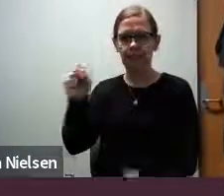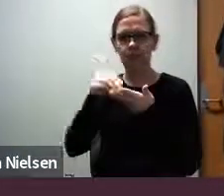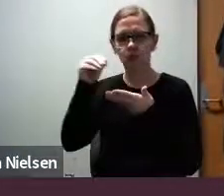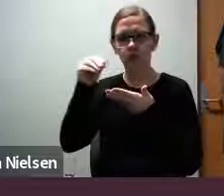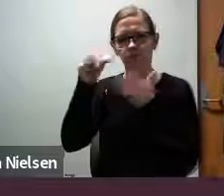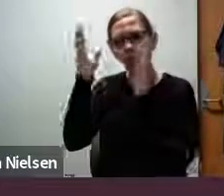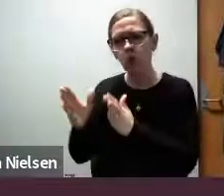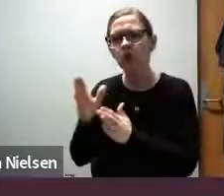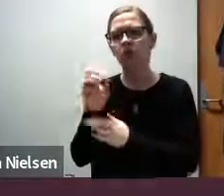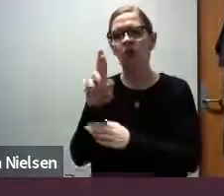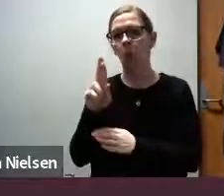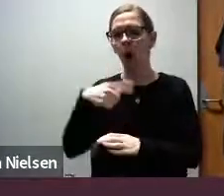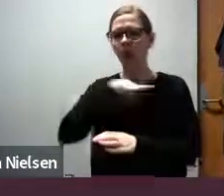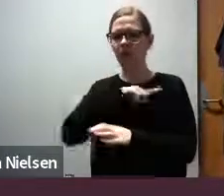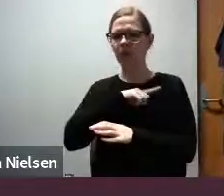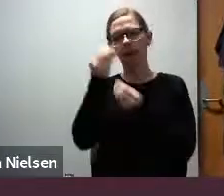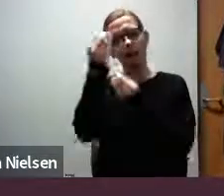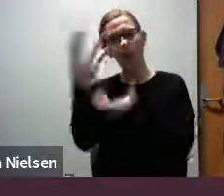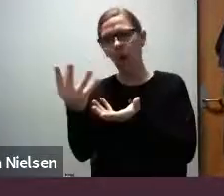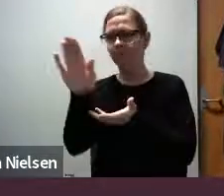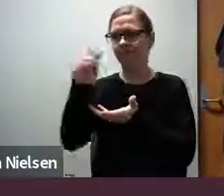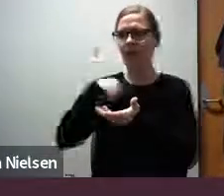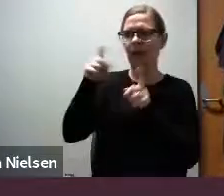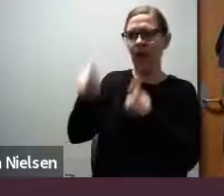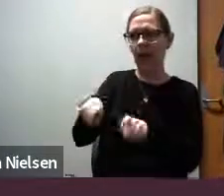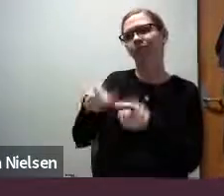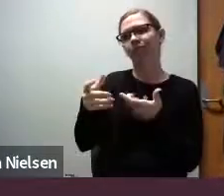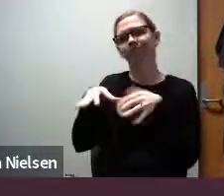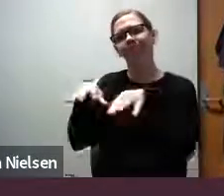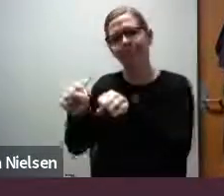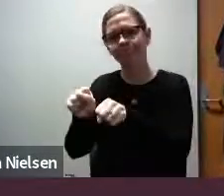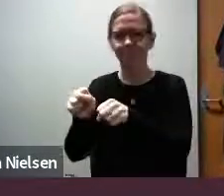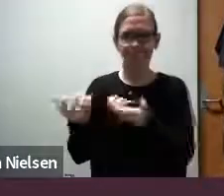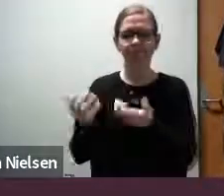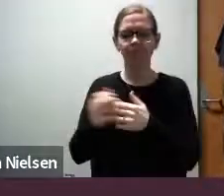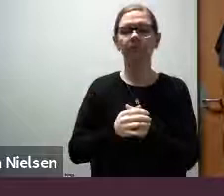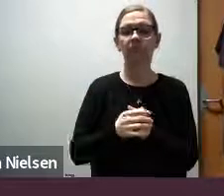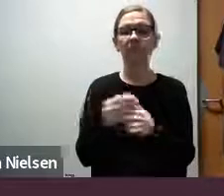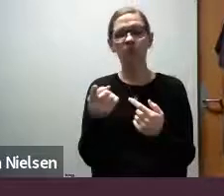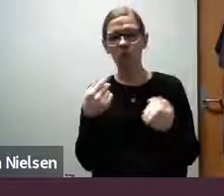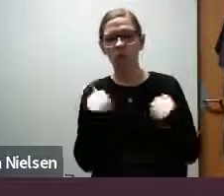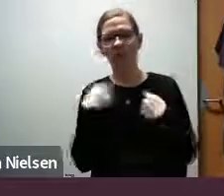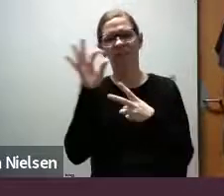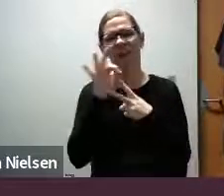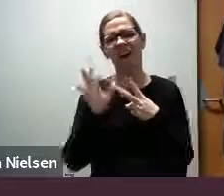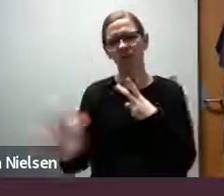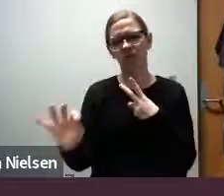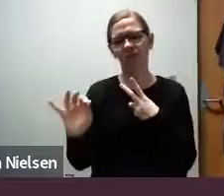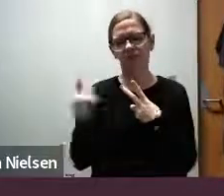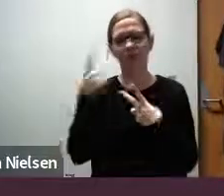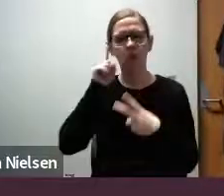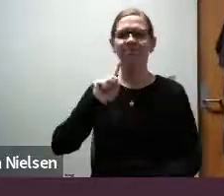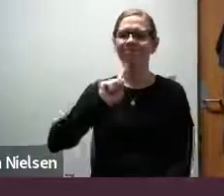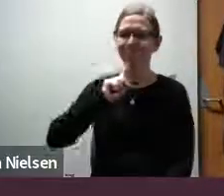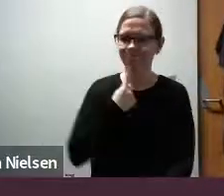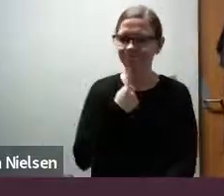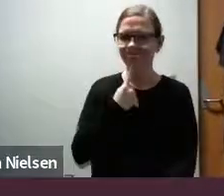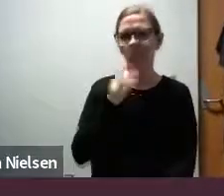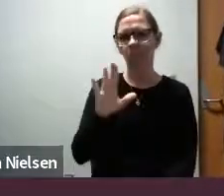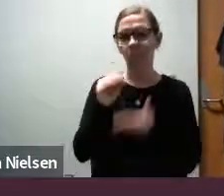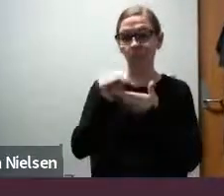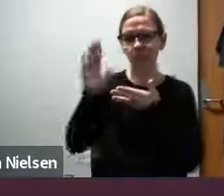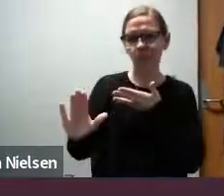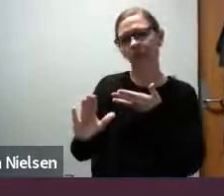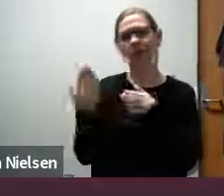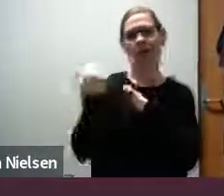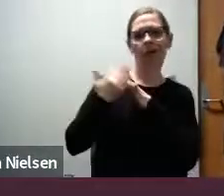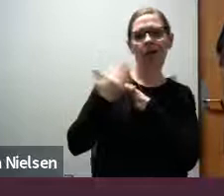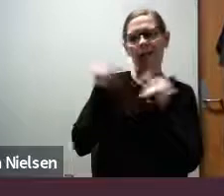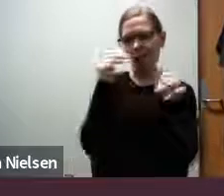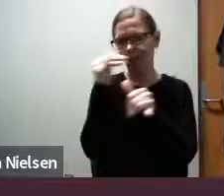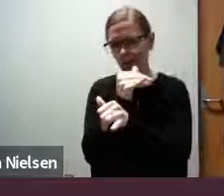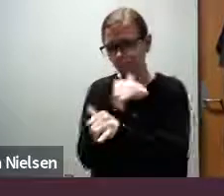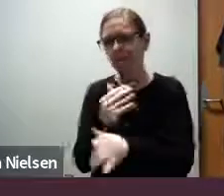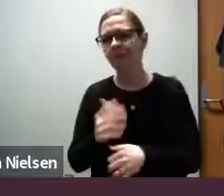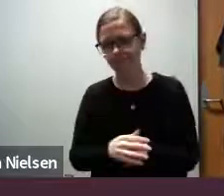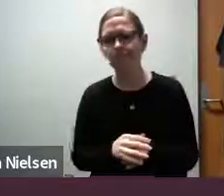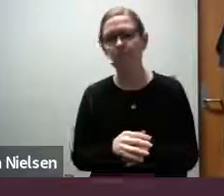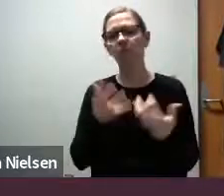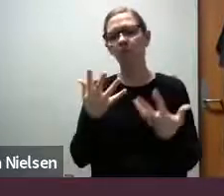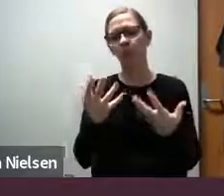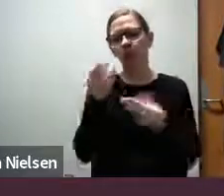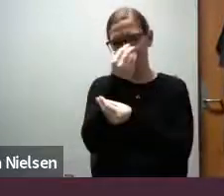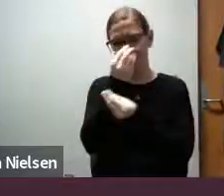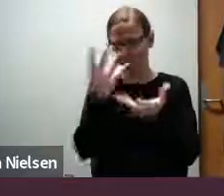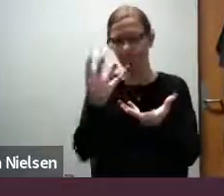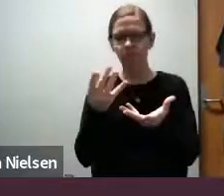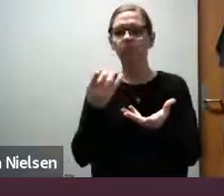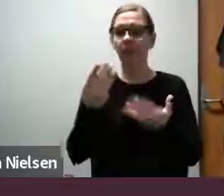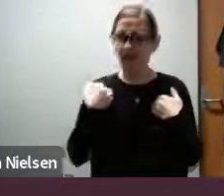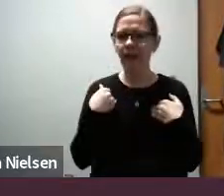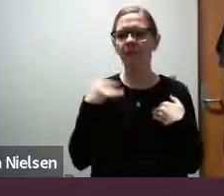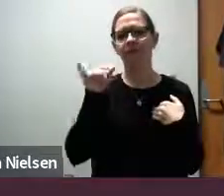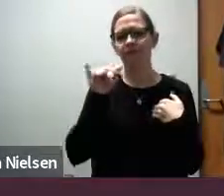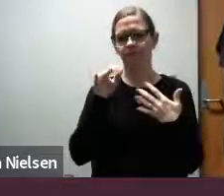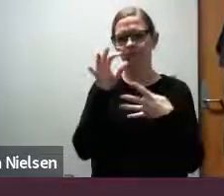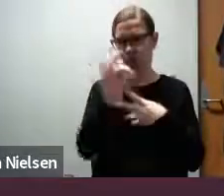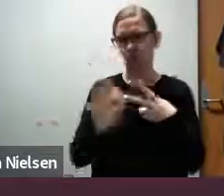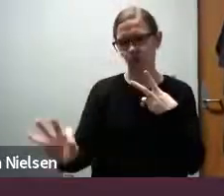Um, but that is an option to do that in those severe cases where you have a student who's just being severely disruptive. Okay, so I just wanted you to know that is an option that you can lock it where nobody can enter back in